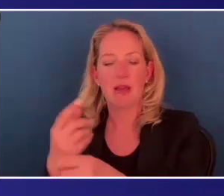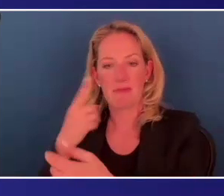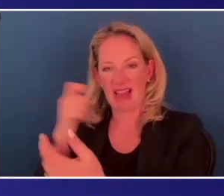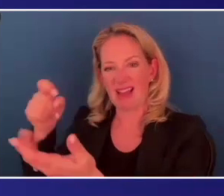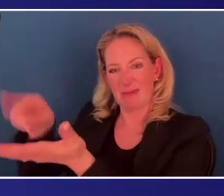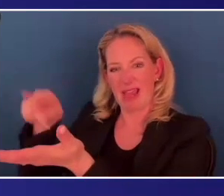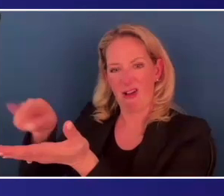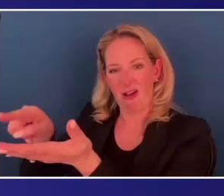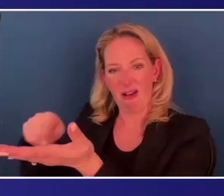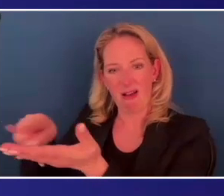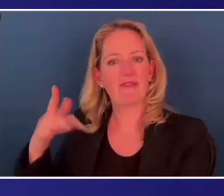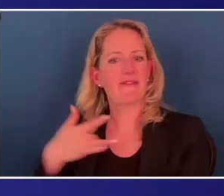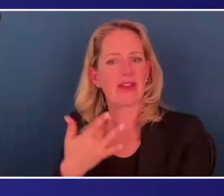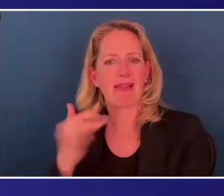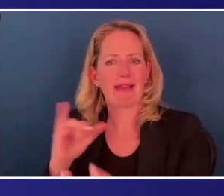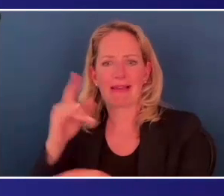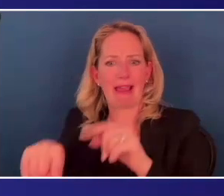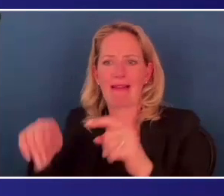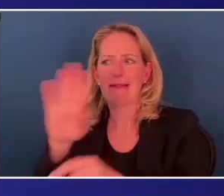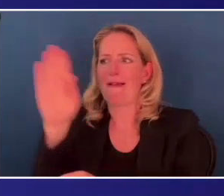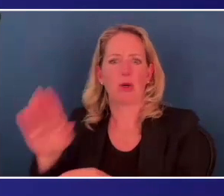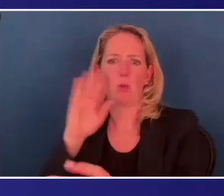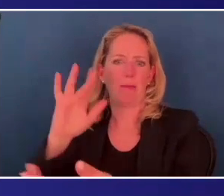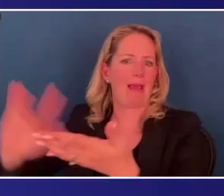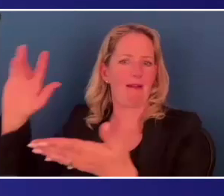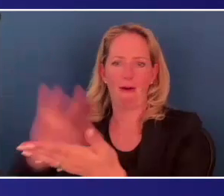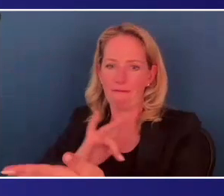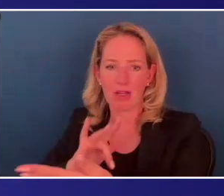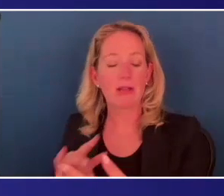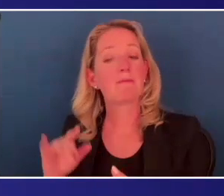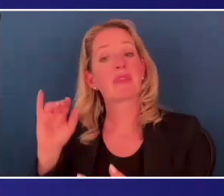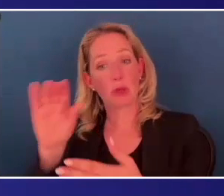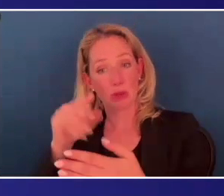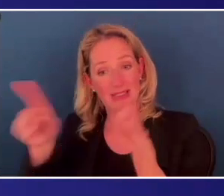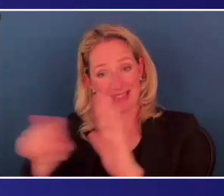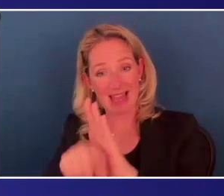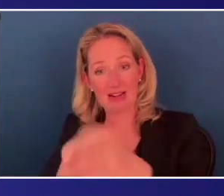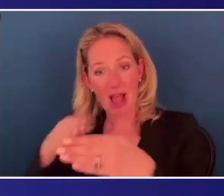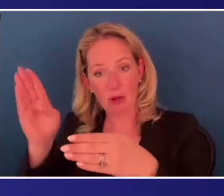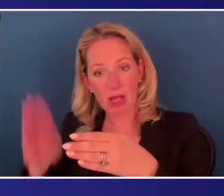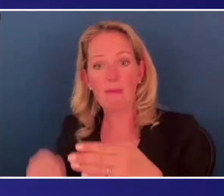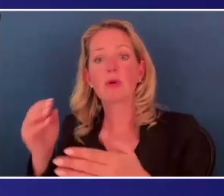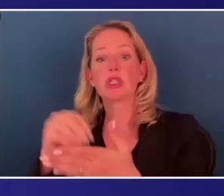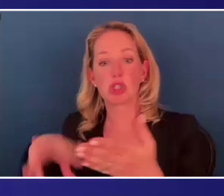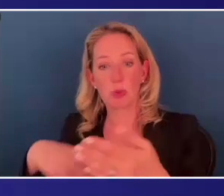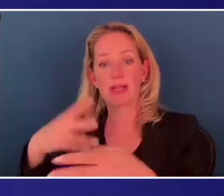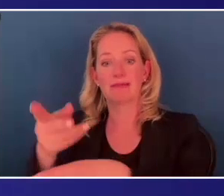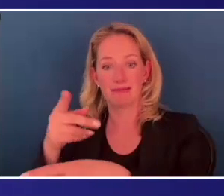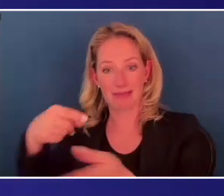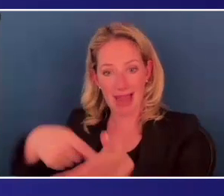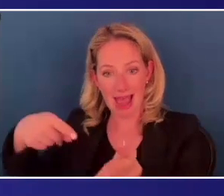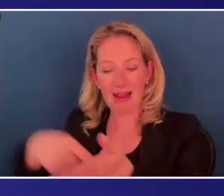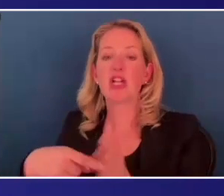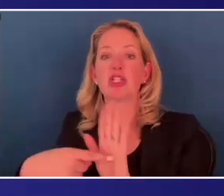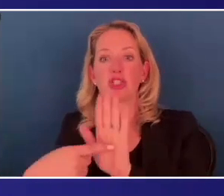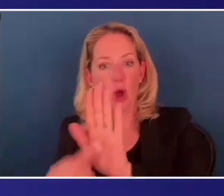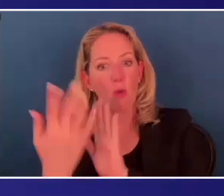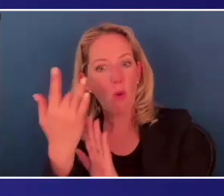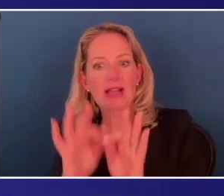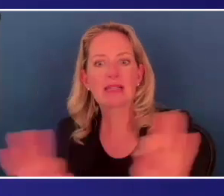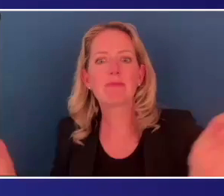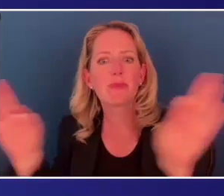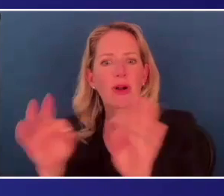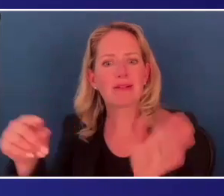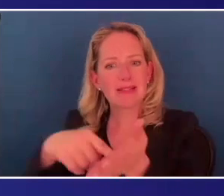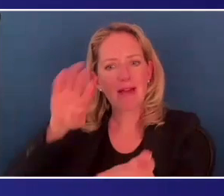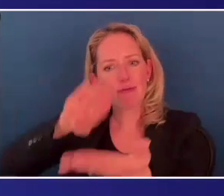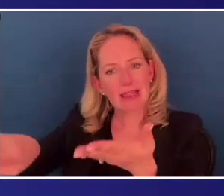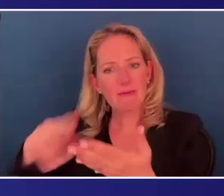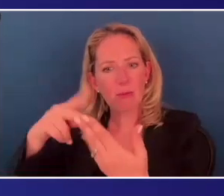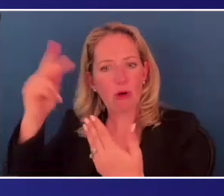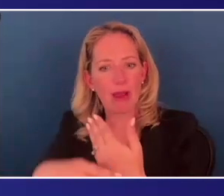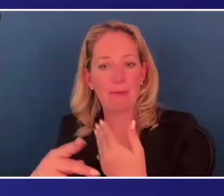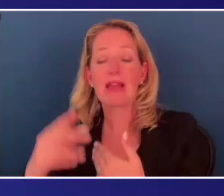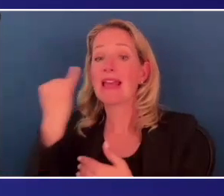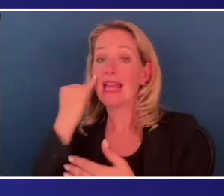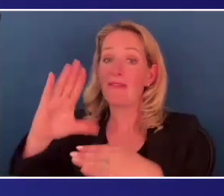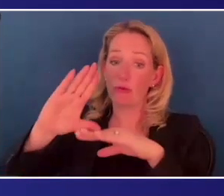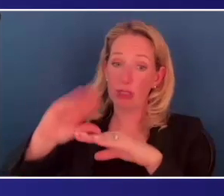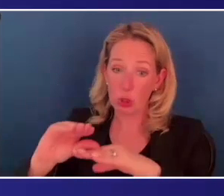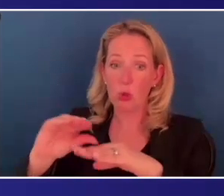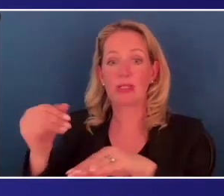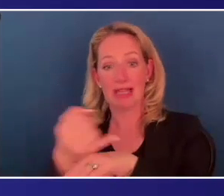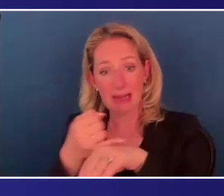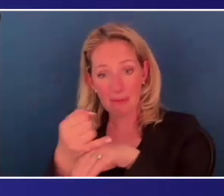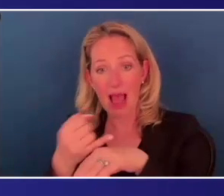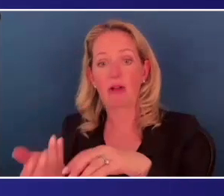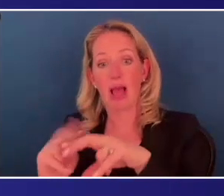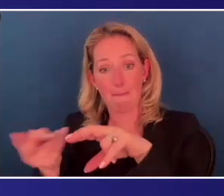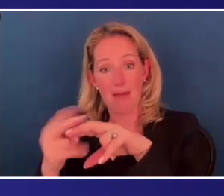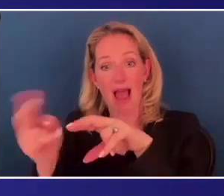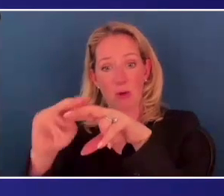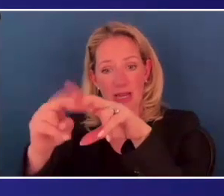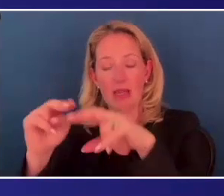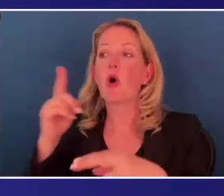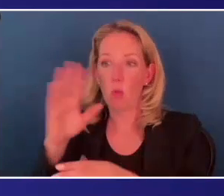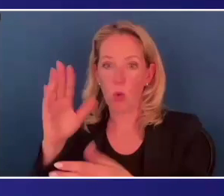These negative outcomes for those with student dead demonstrate the importance of debt relief programs. Reducing or eliminating compounding interest would allow those with loans to make meaningful progress on paying off their debt.